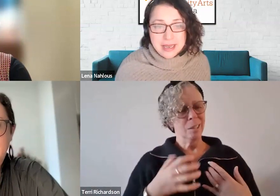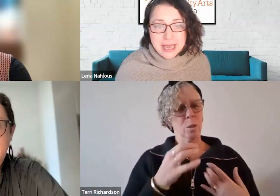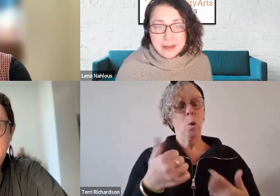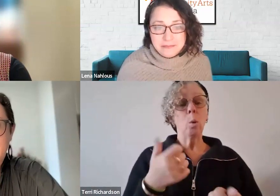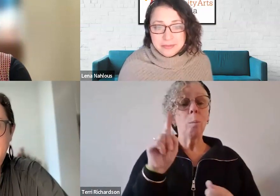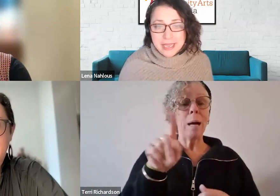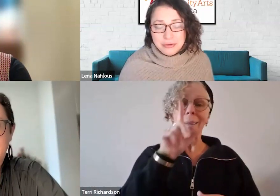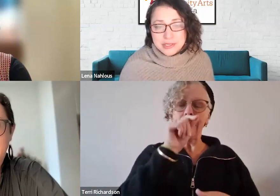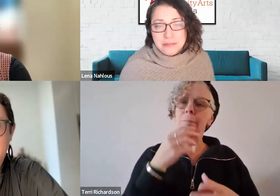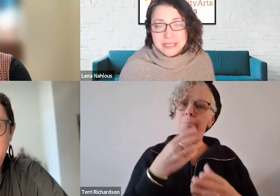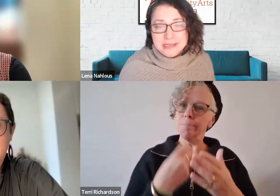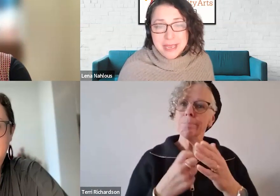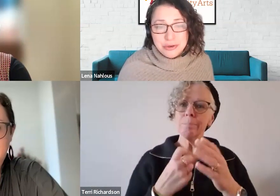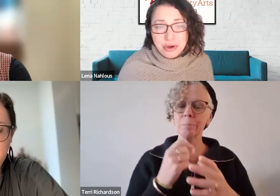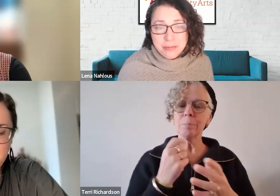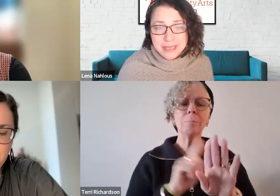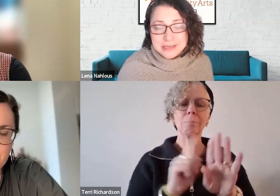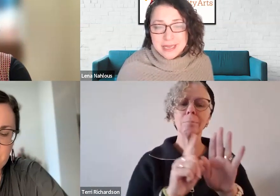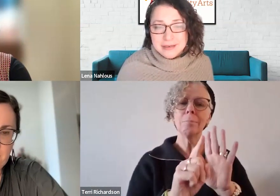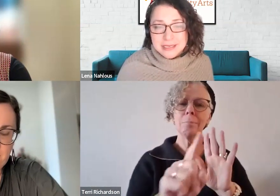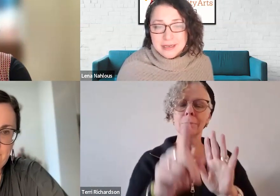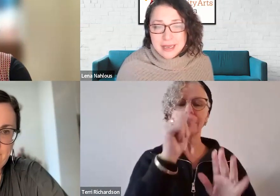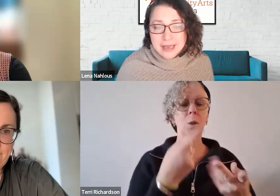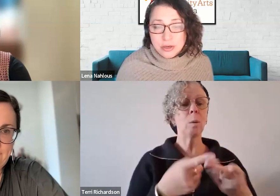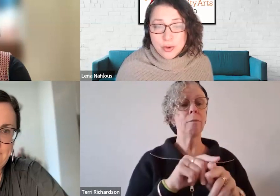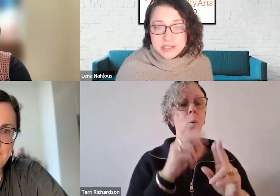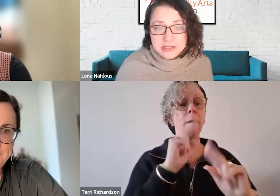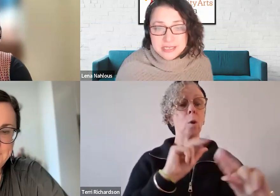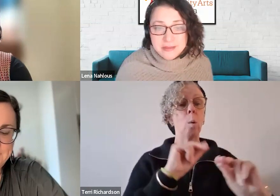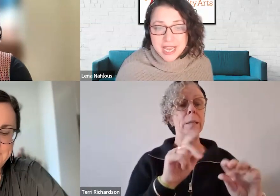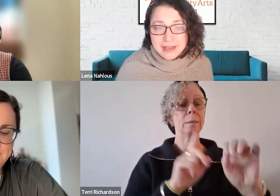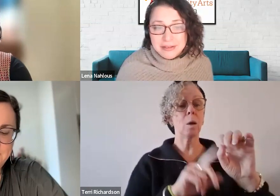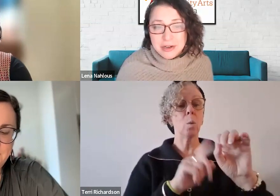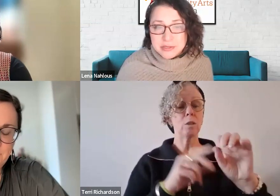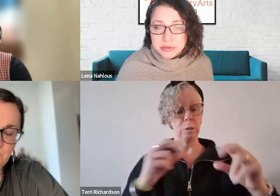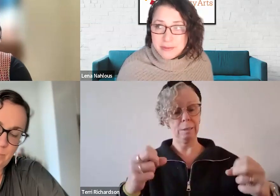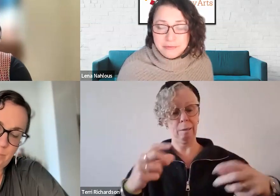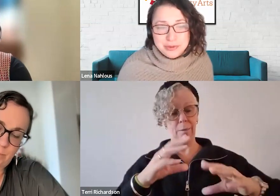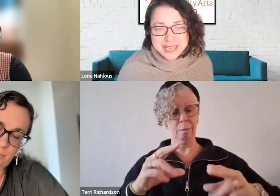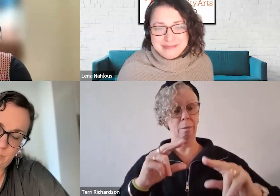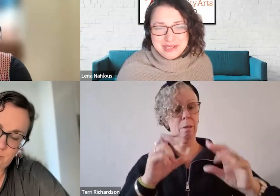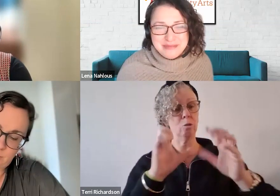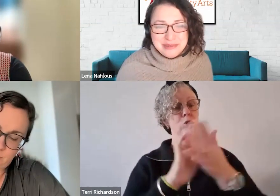And also please make your comments and questions in the chat as respectful as possible.